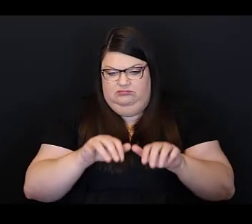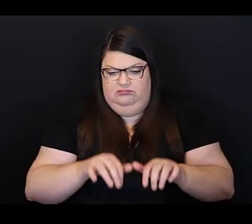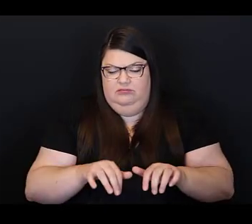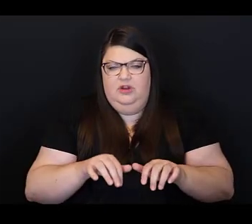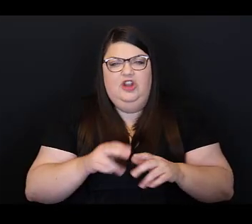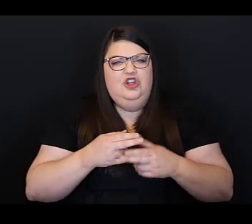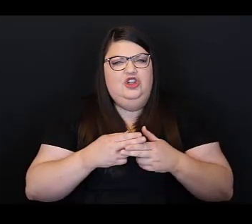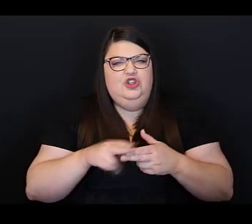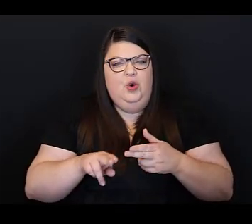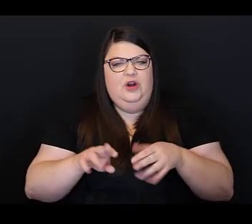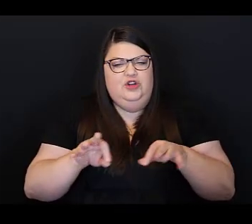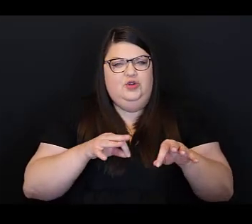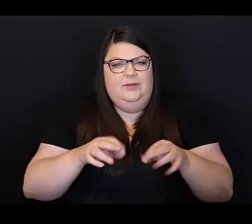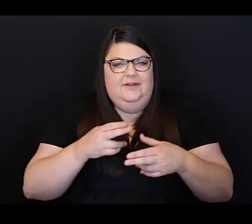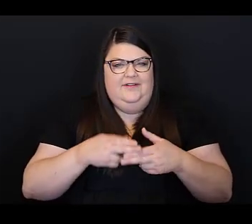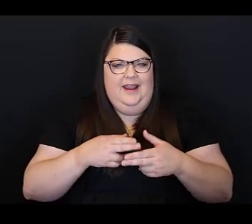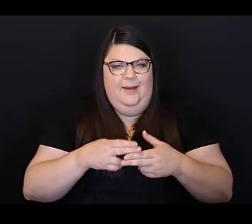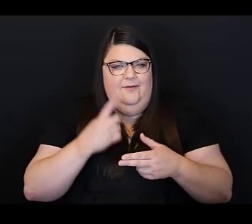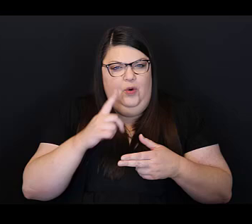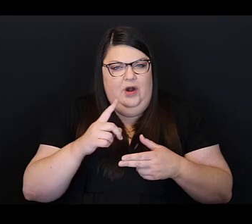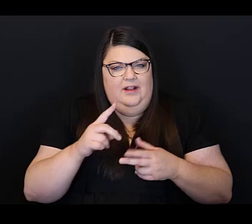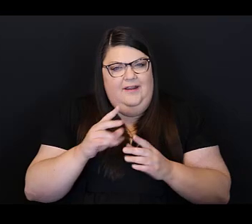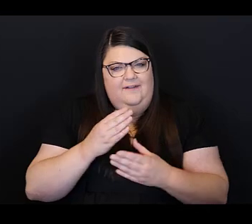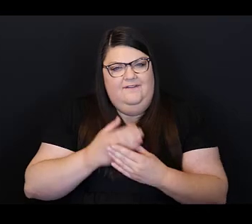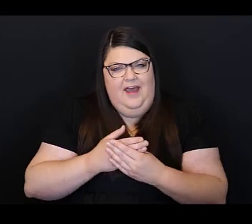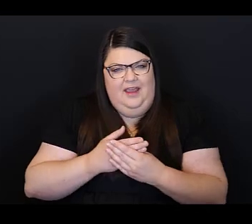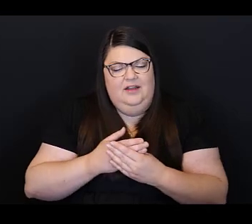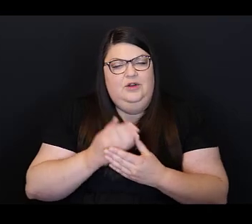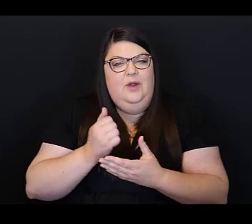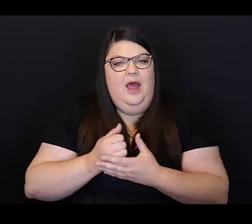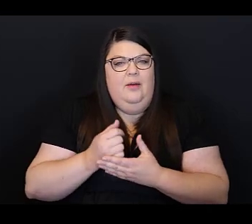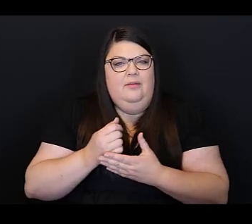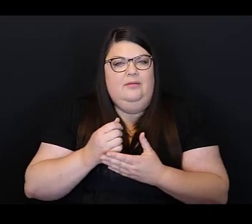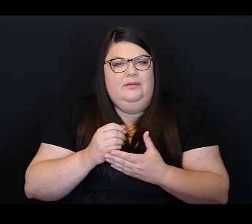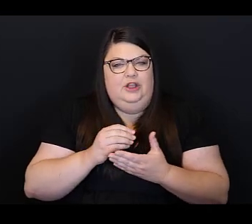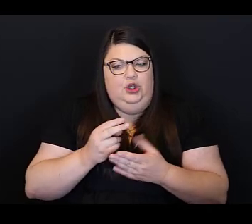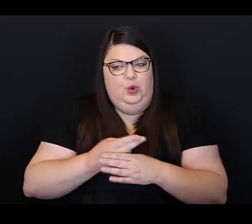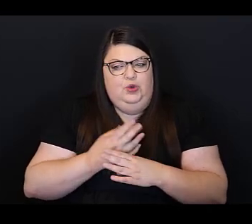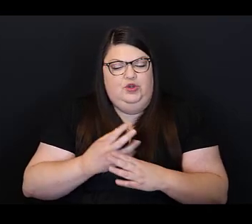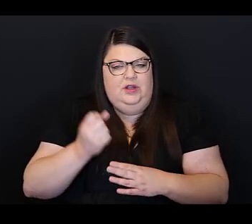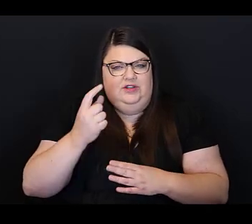short descriptive name for the file that will help users understand what they are downloading. This